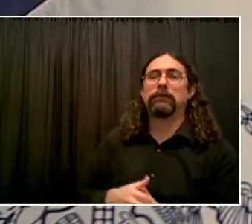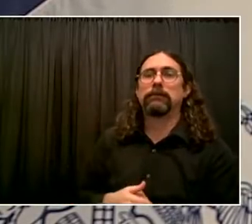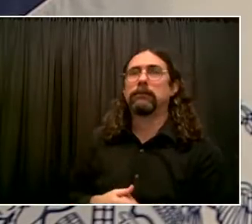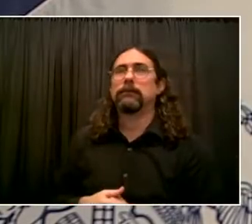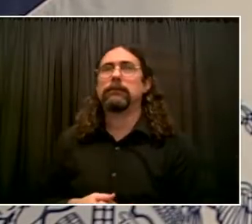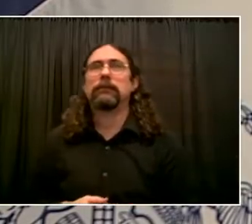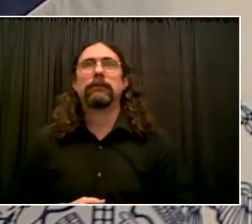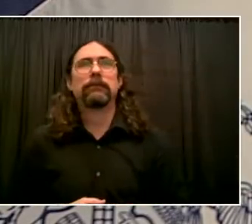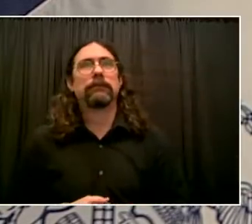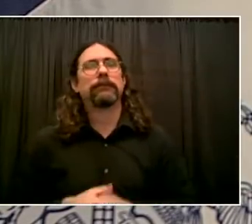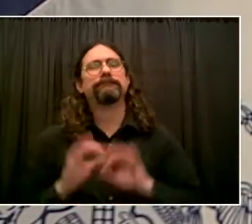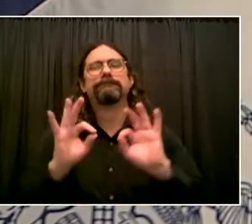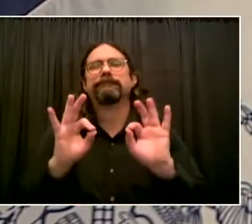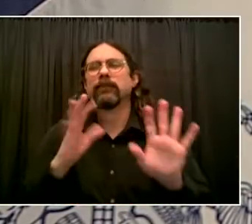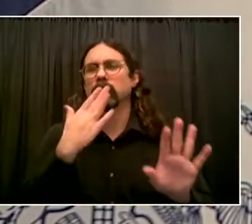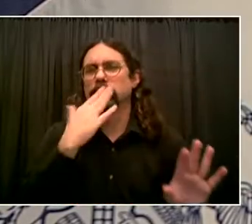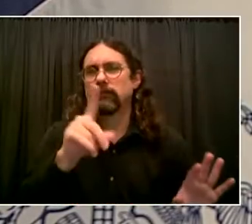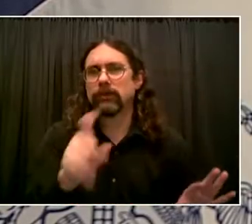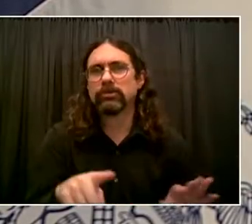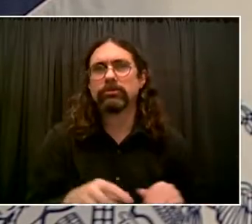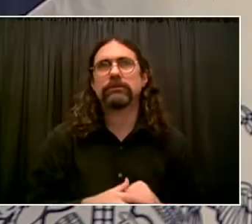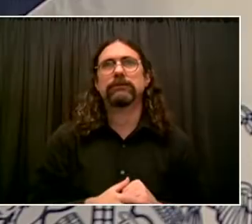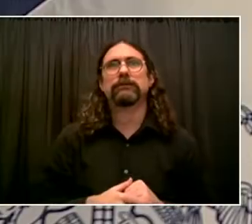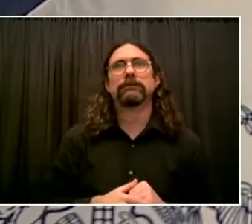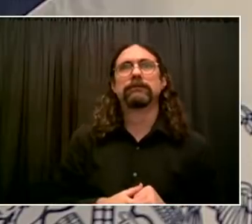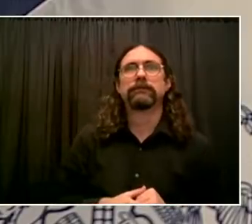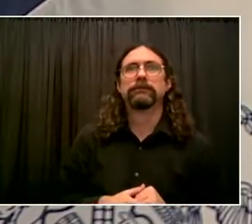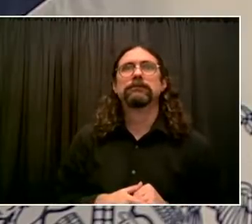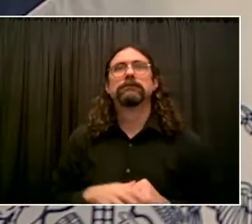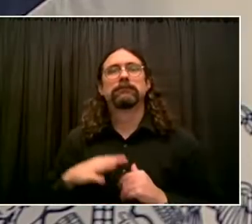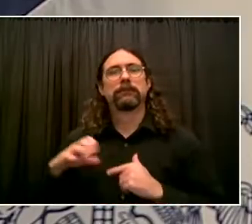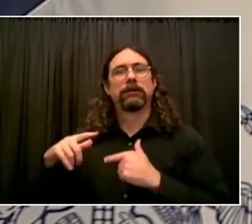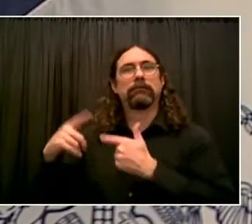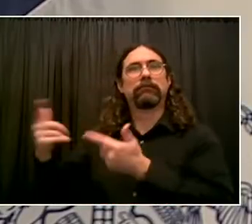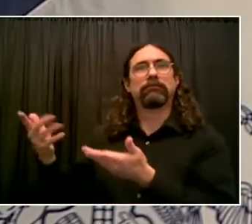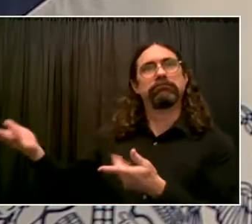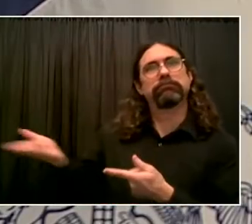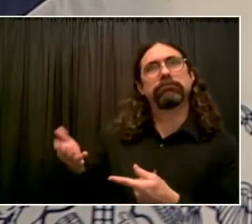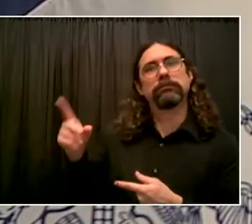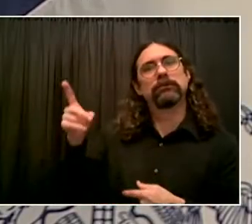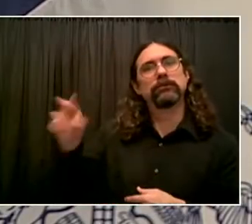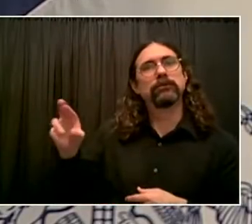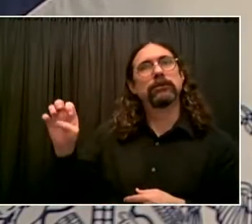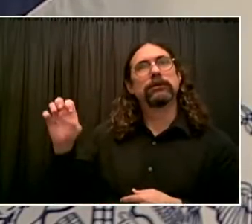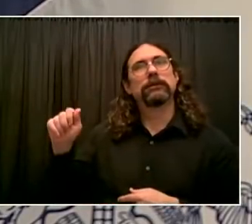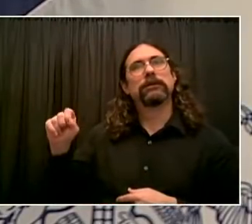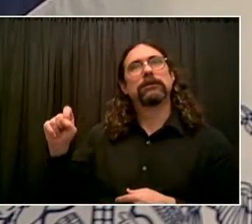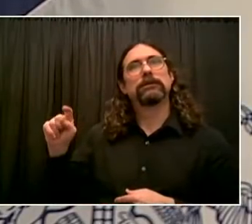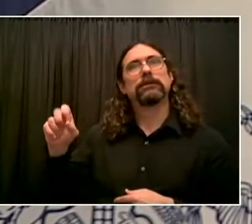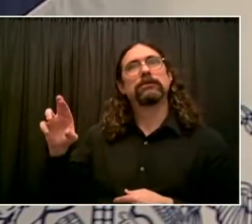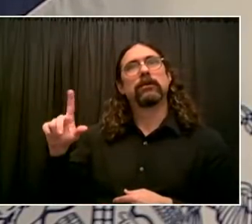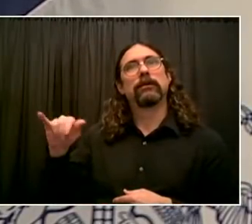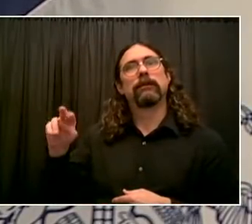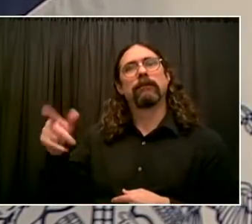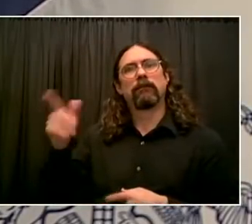THE DOCTOR ABOUT ERWHE WE STAND BECAUSE WE HAVE BEEN WORKING MORE AND MORE WITH FEDERALLY